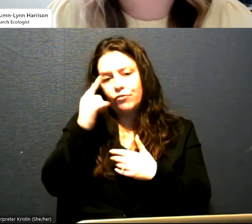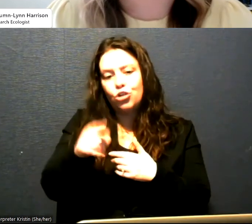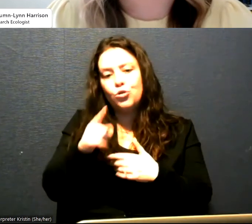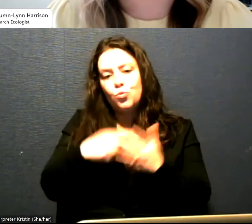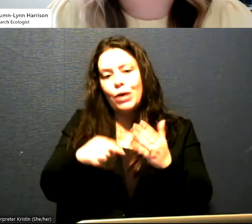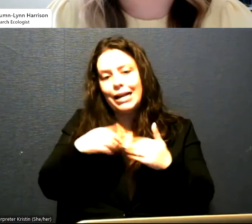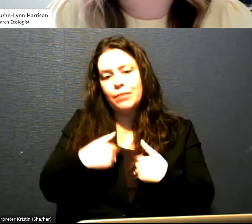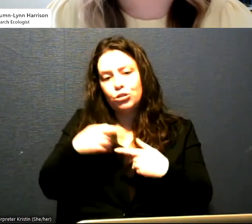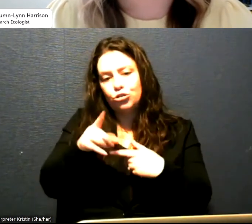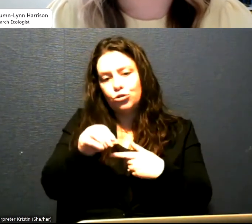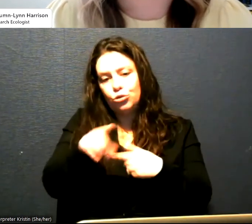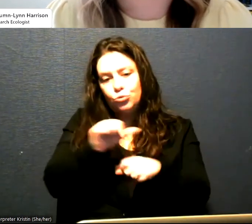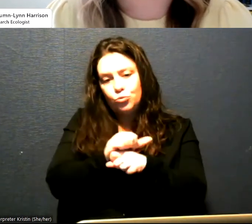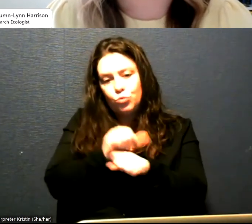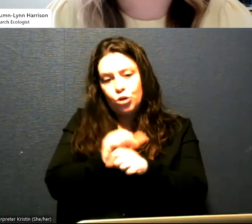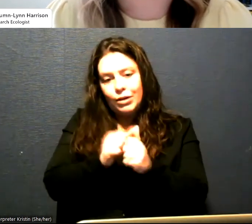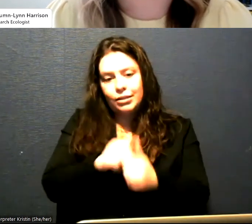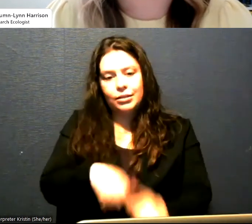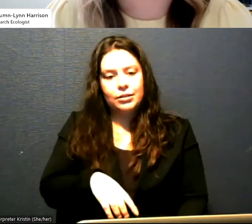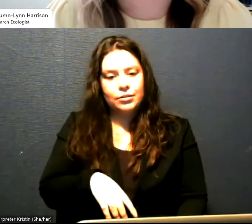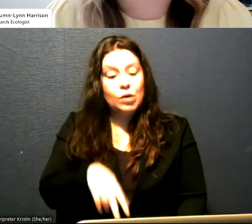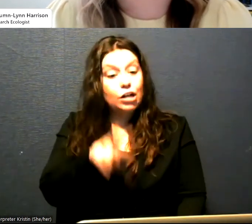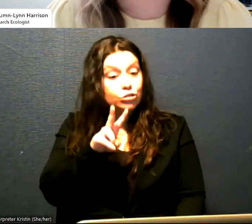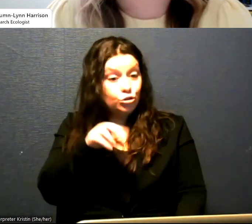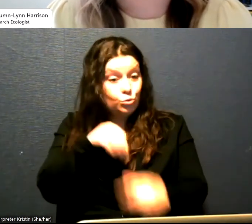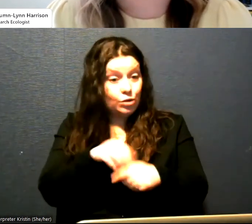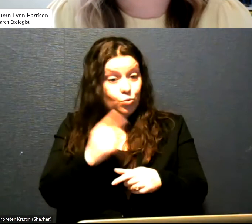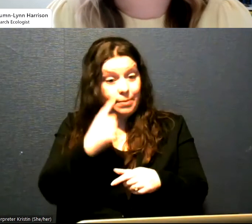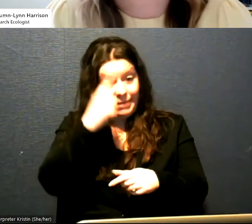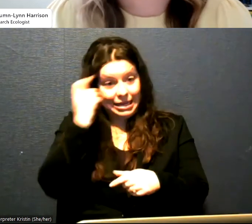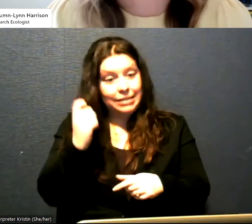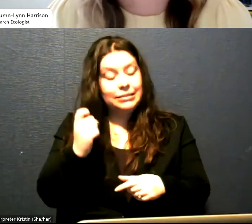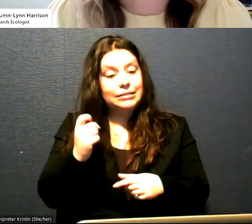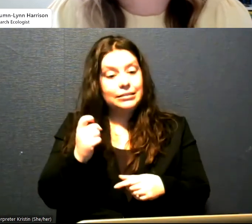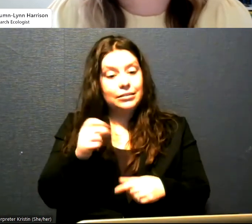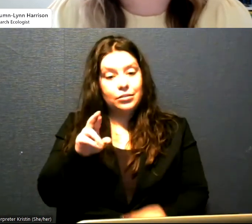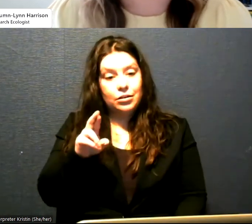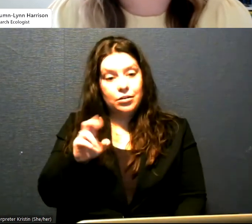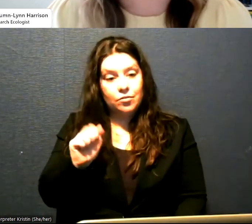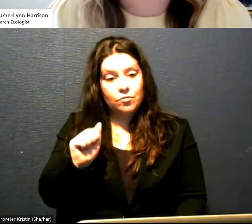Kayleigh: Yeah, so it's sort of two in one there because ravens are, I love ravens. Um and we actually